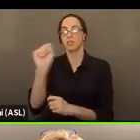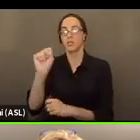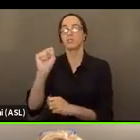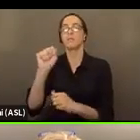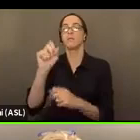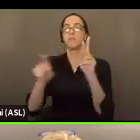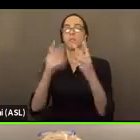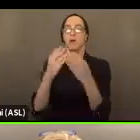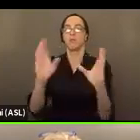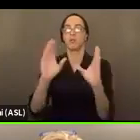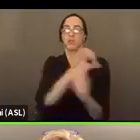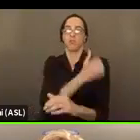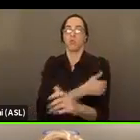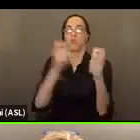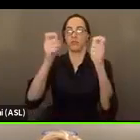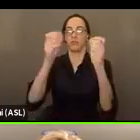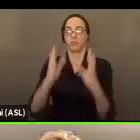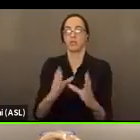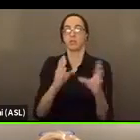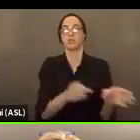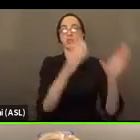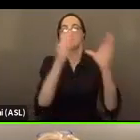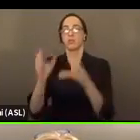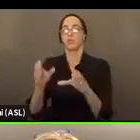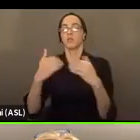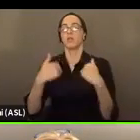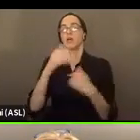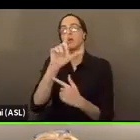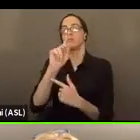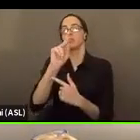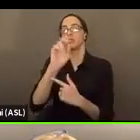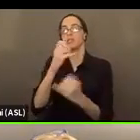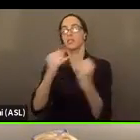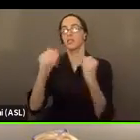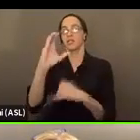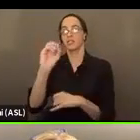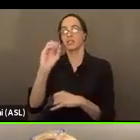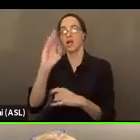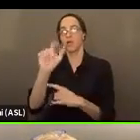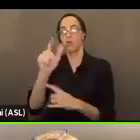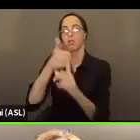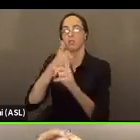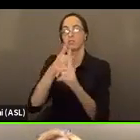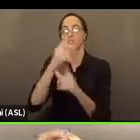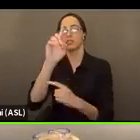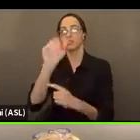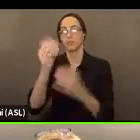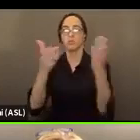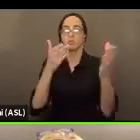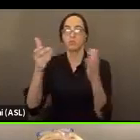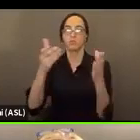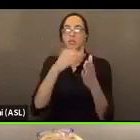we also have lake cowell who is the disability services and legal center program program director